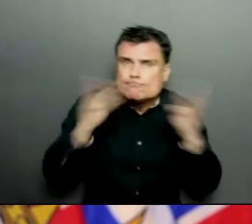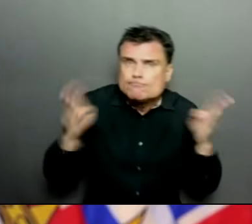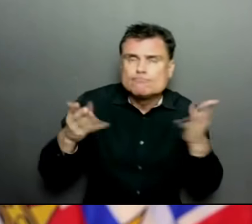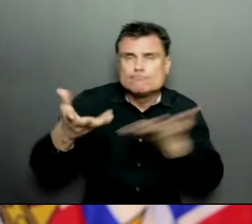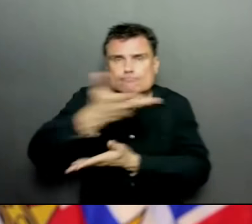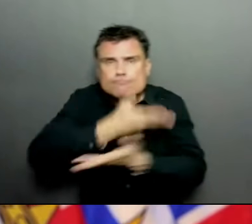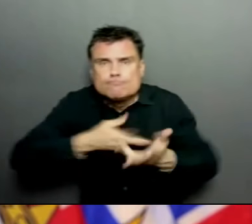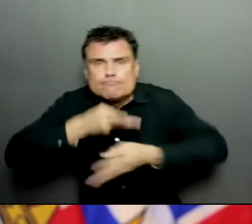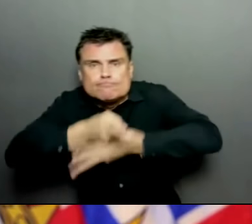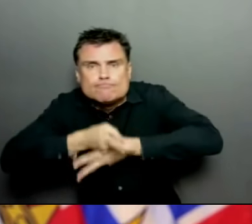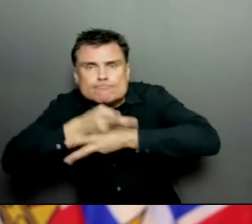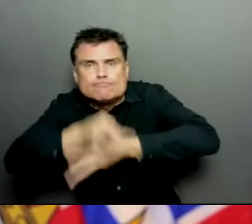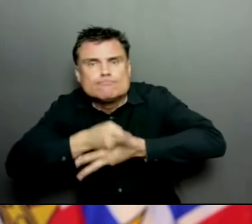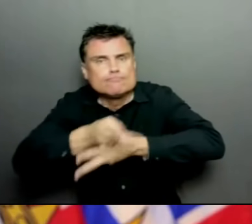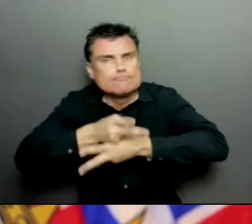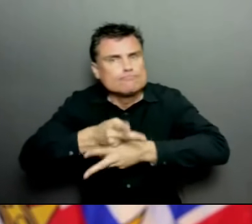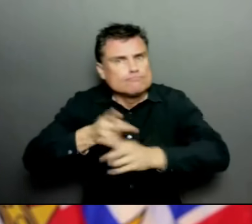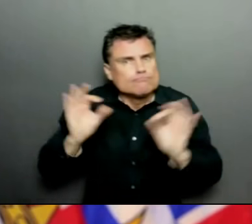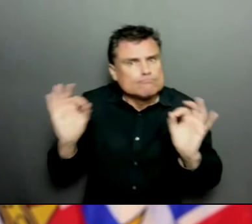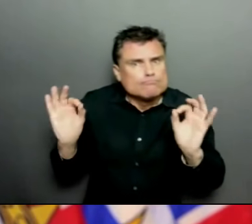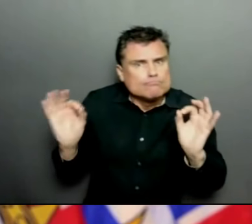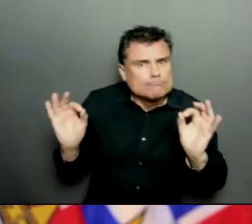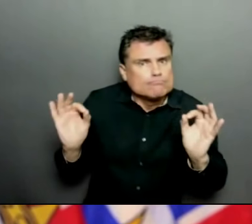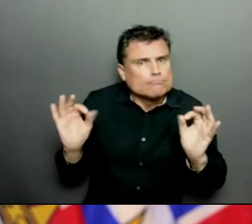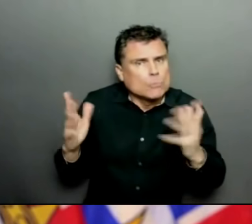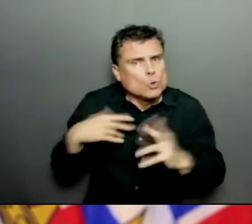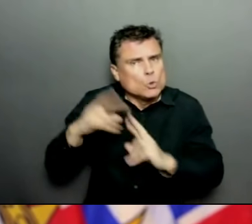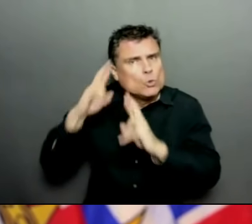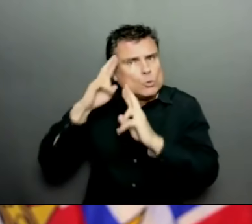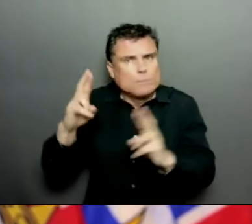Responding with our advice in the coming days. Do you have a follow-up?